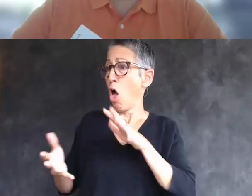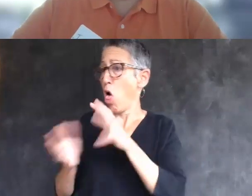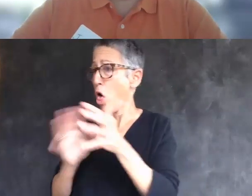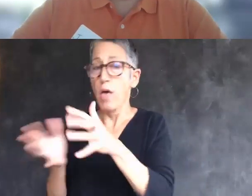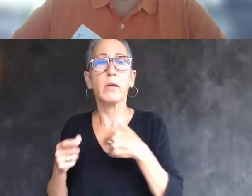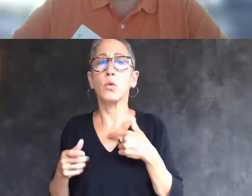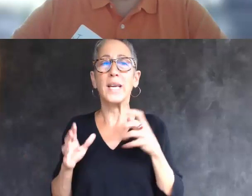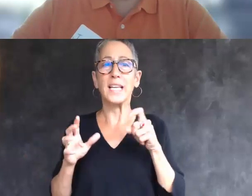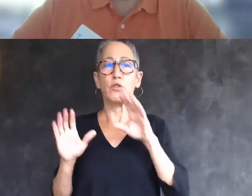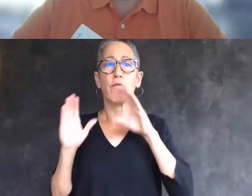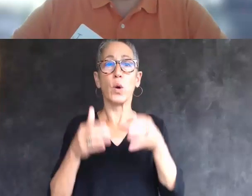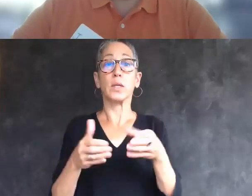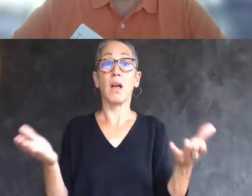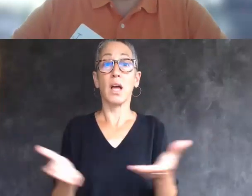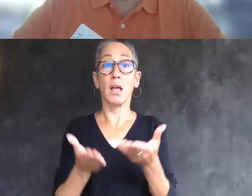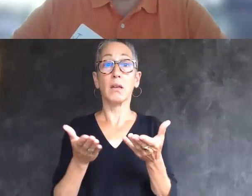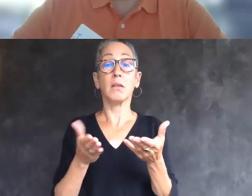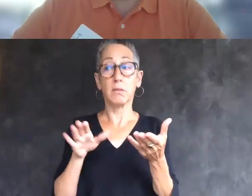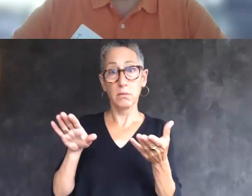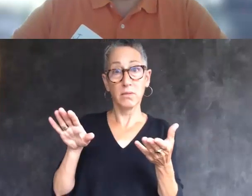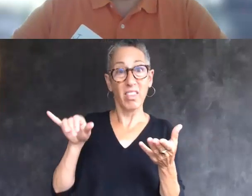that is core, that allows people to see themselves as